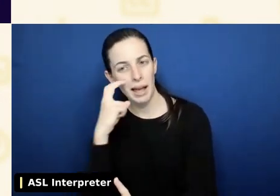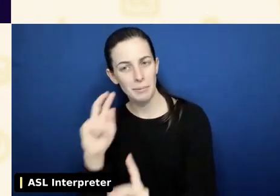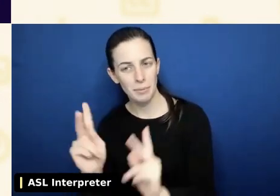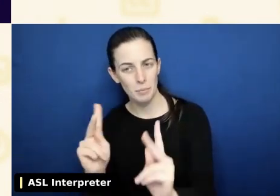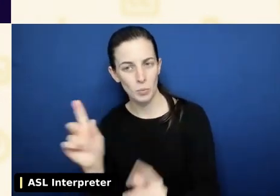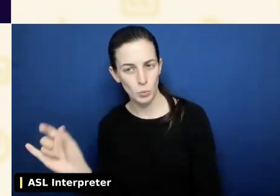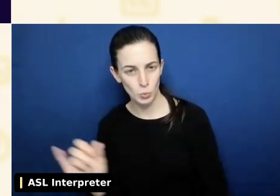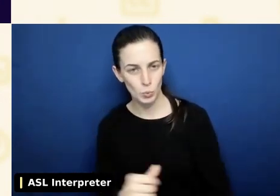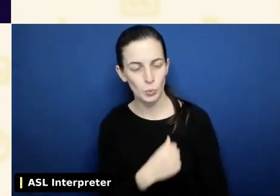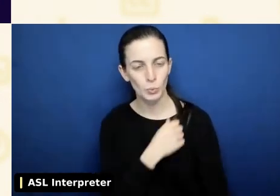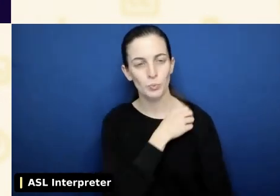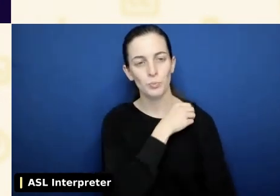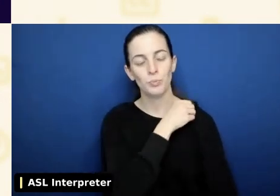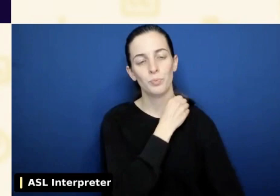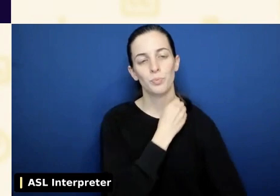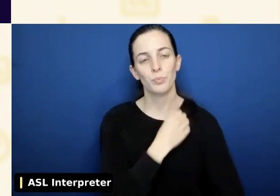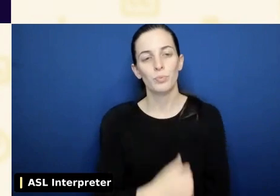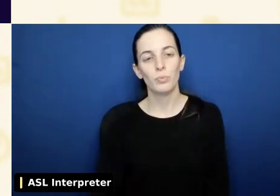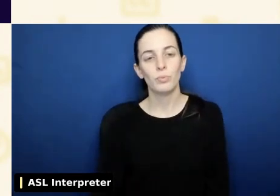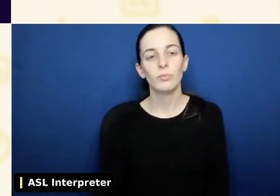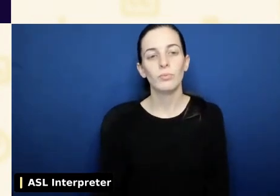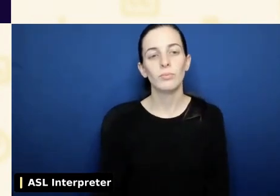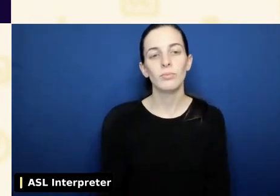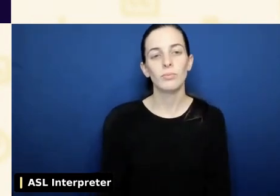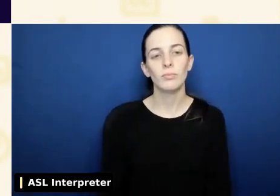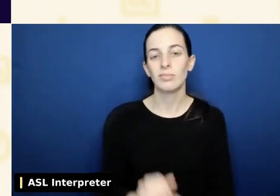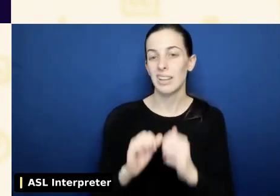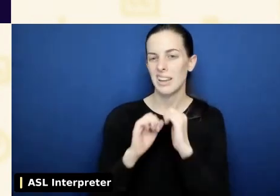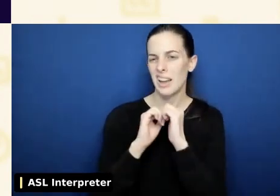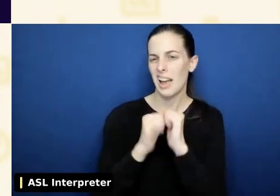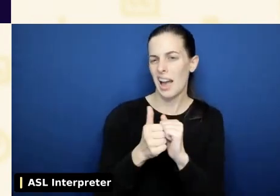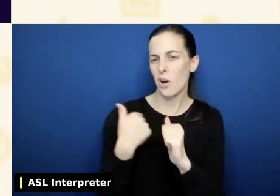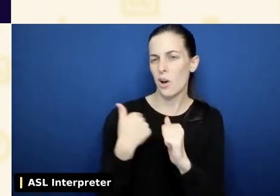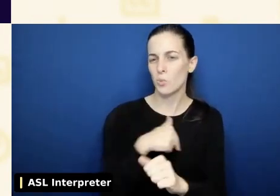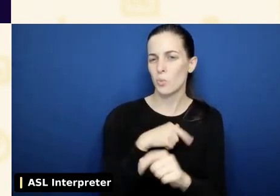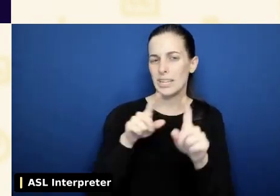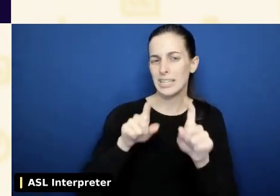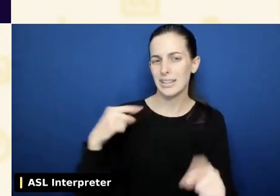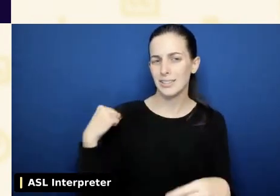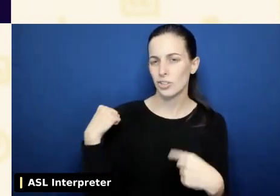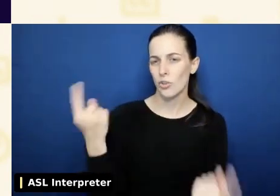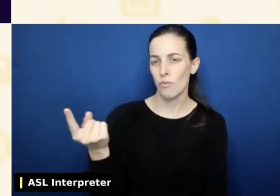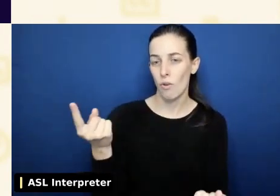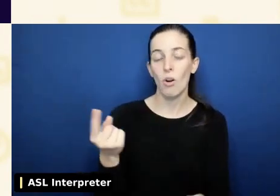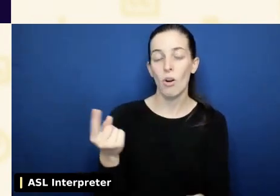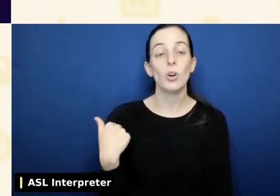All of our devs do accessibility testing and then we also come in.